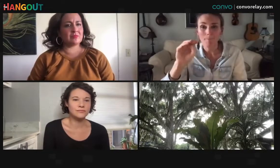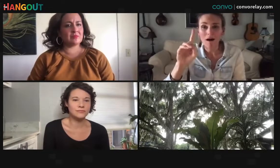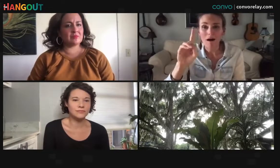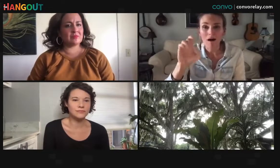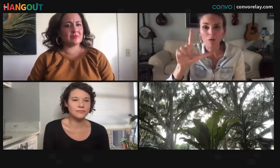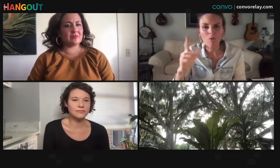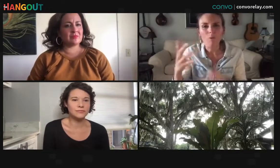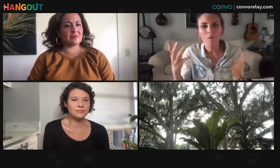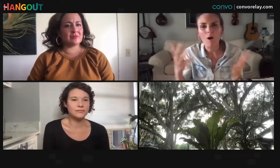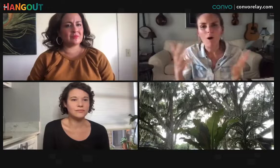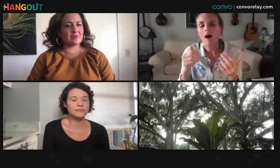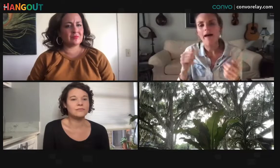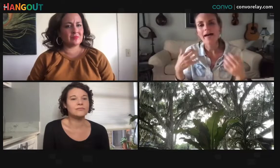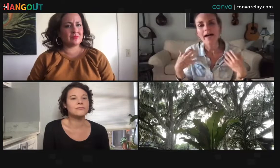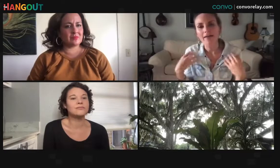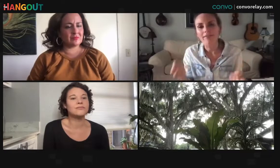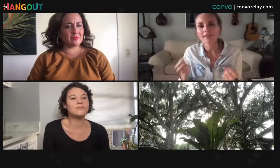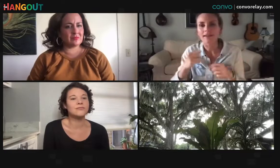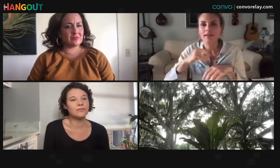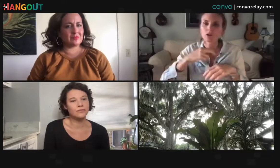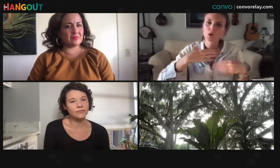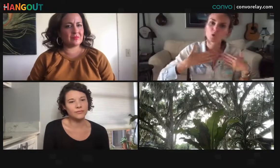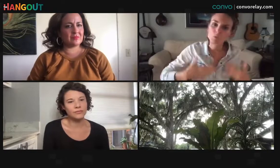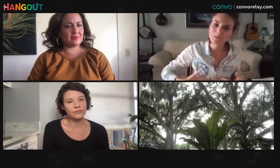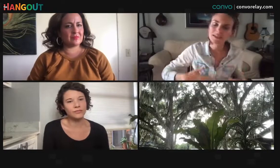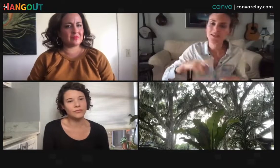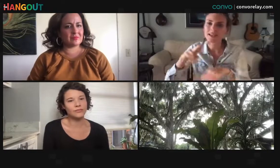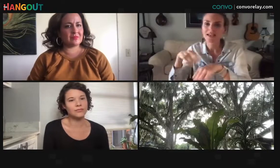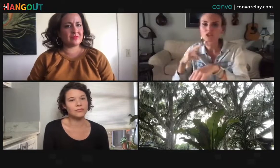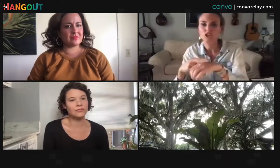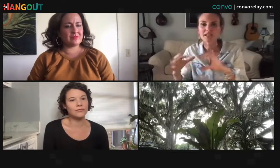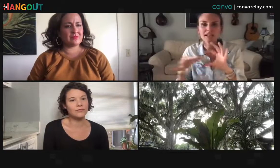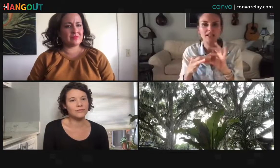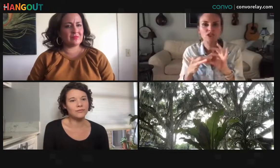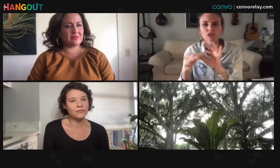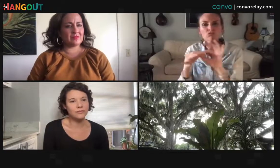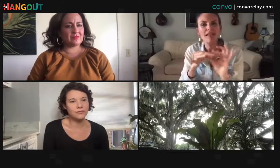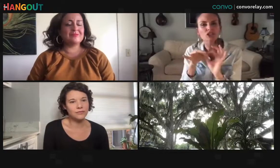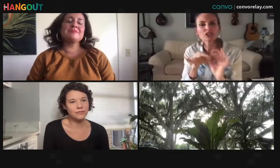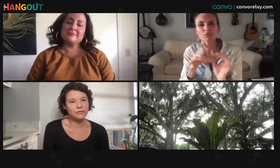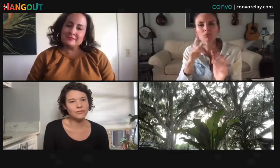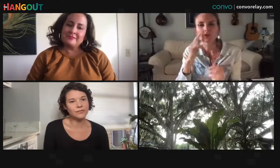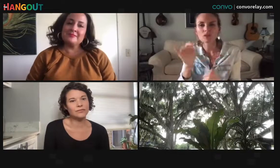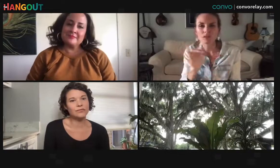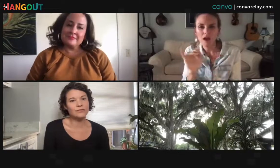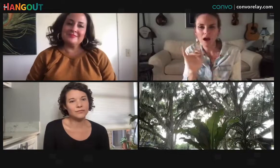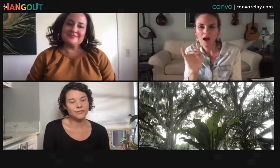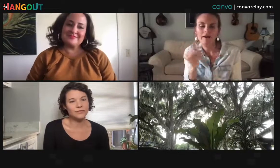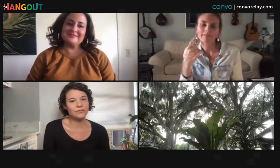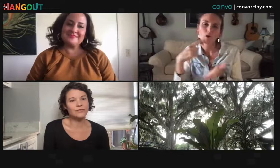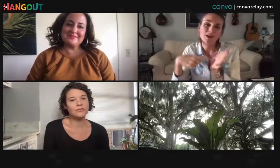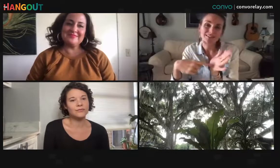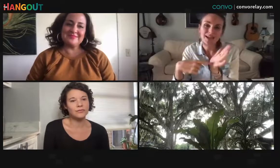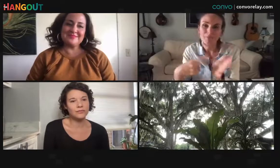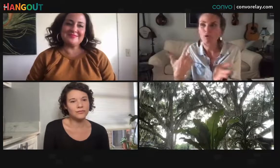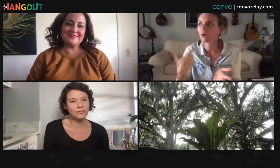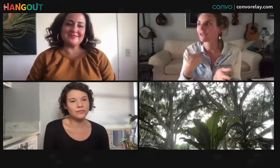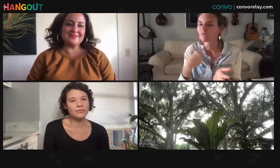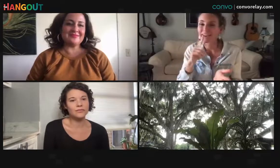space for you to go out there as well as model what a healthy human being human and nature relationship and connection would